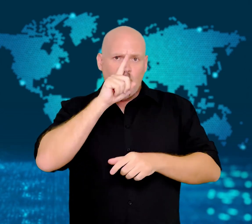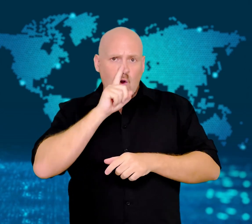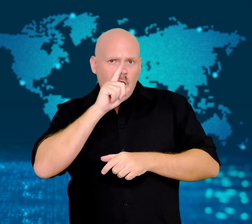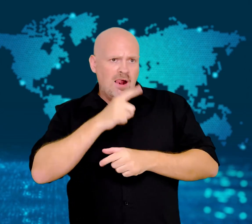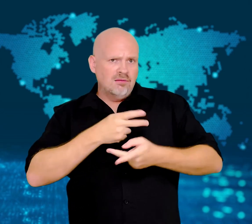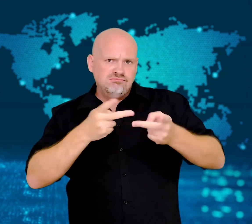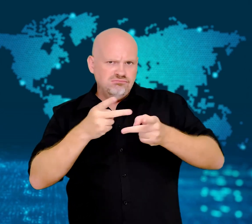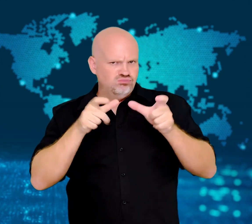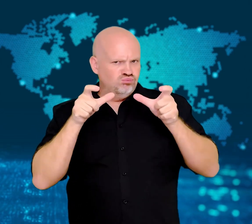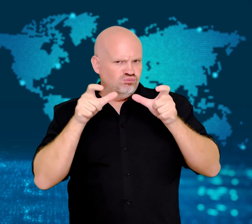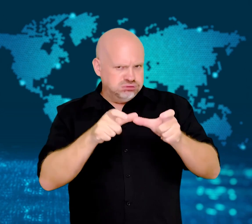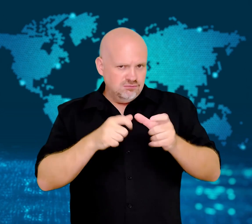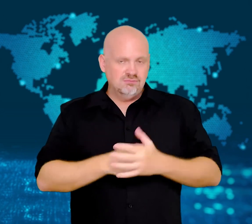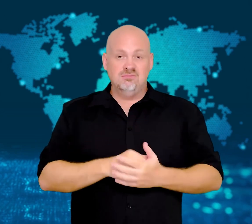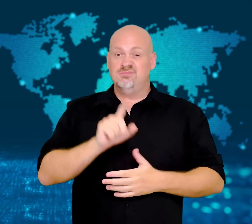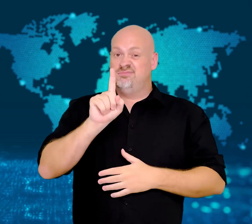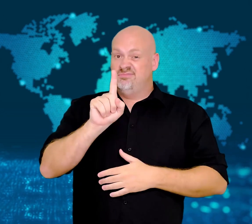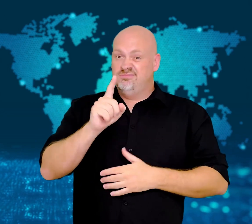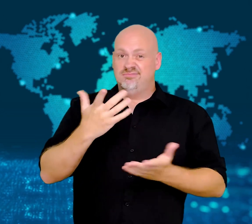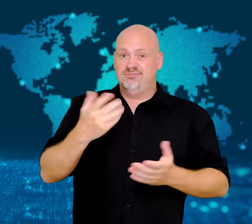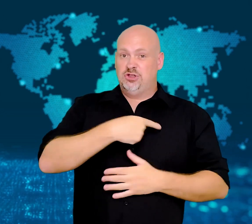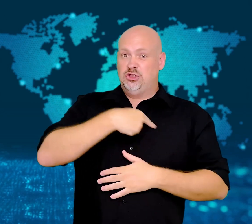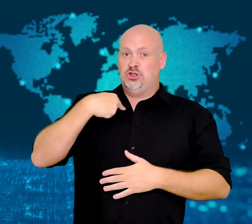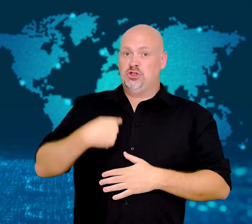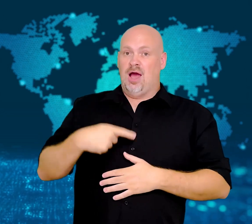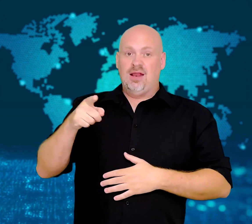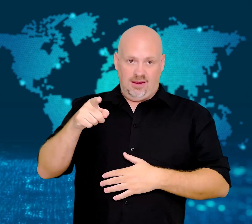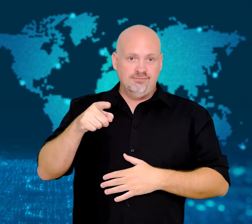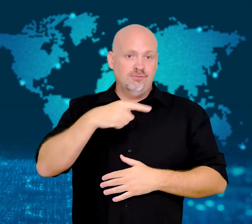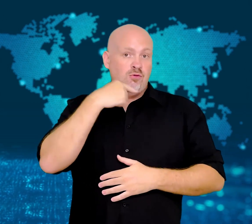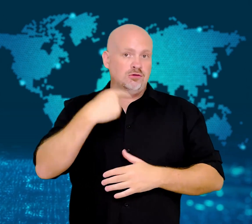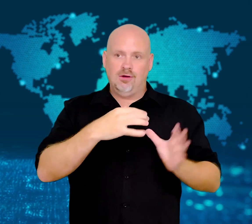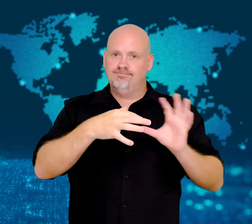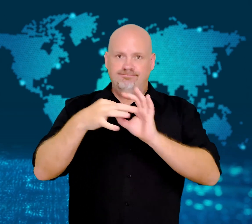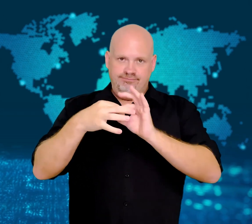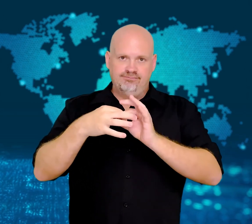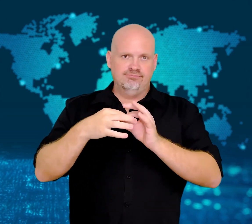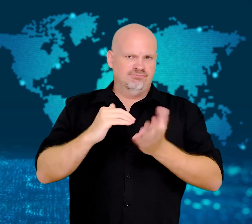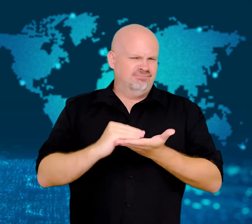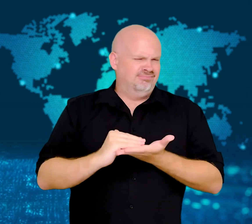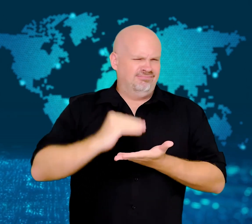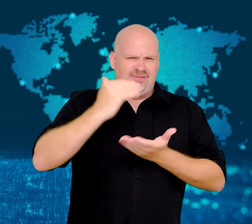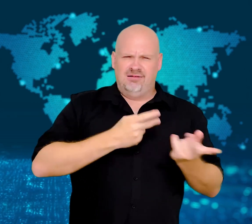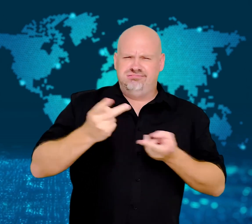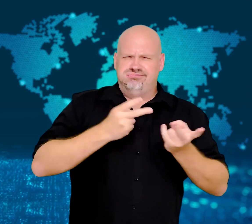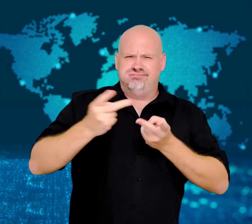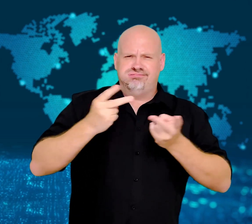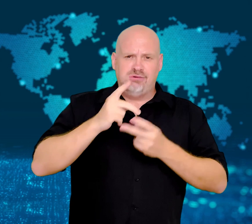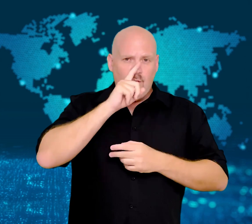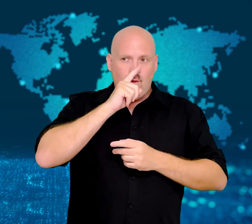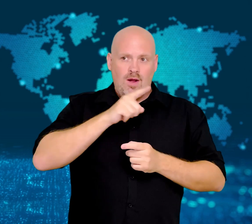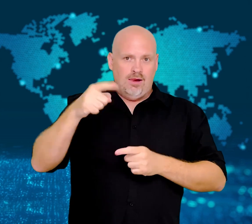but the country has become the biggest supplier of China's oil.